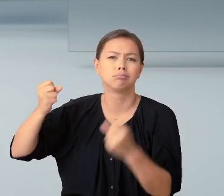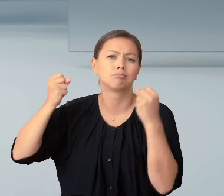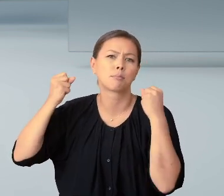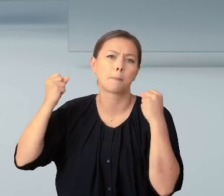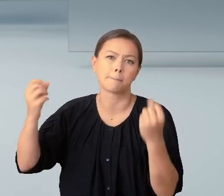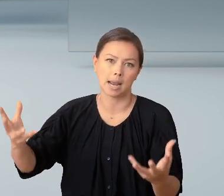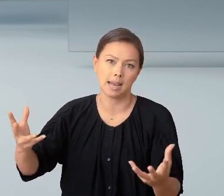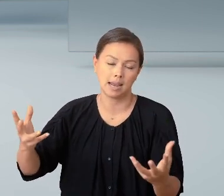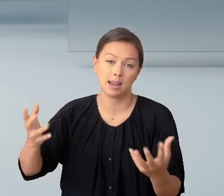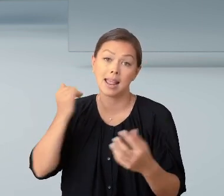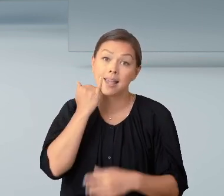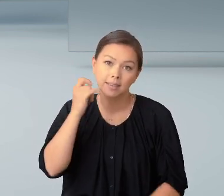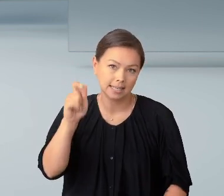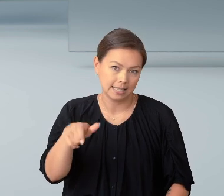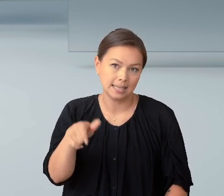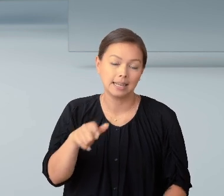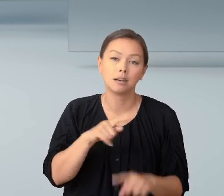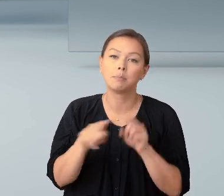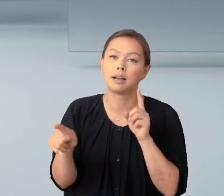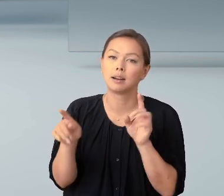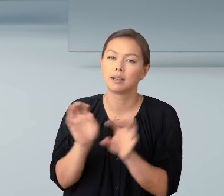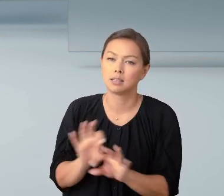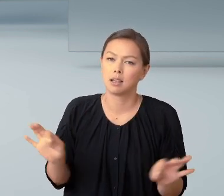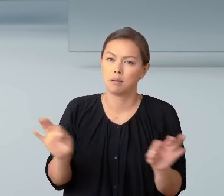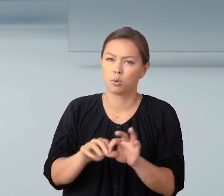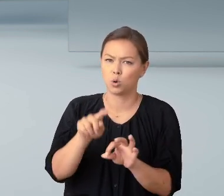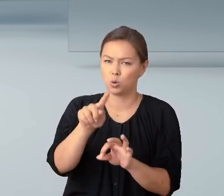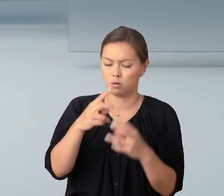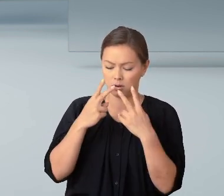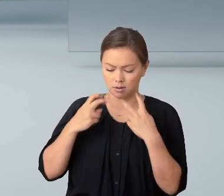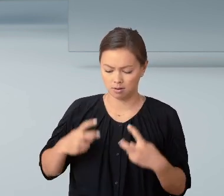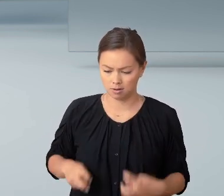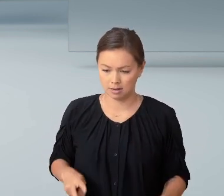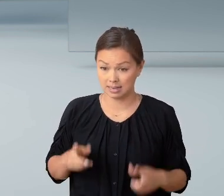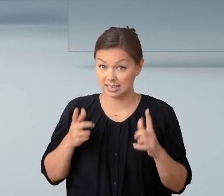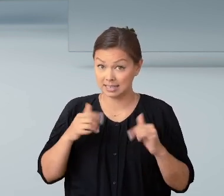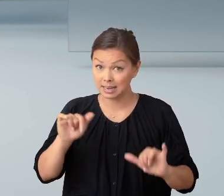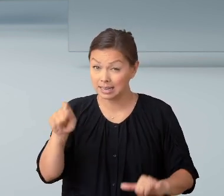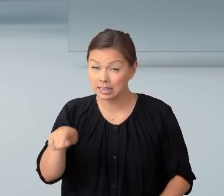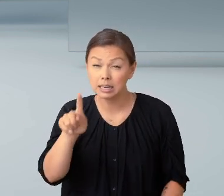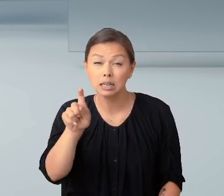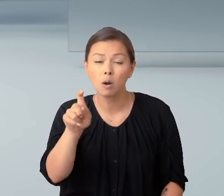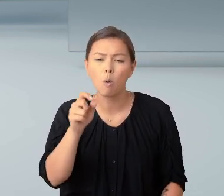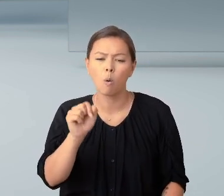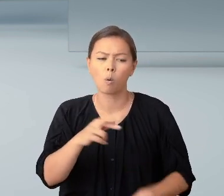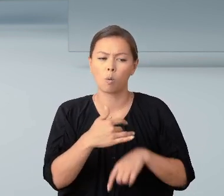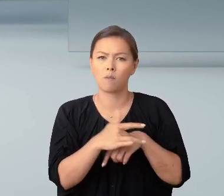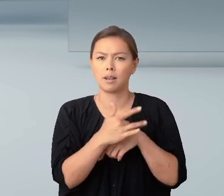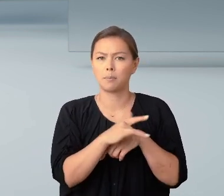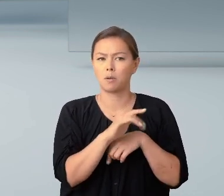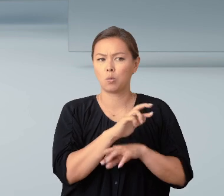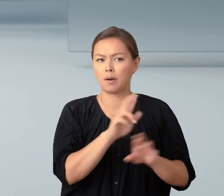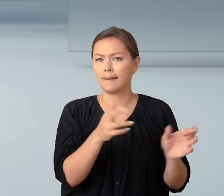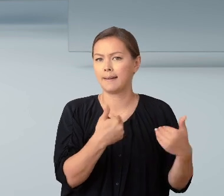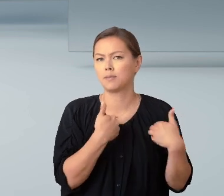that and through the AIM assessment to make sure, do you really need that add-on product still? Awesome. So we've talked about